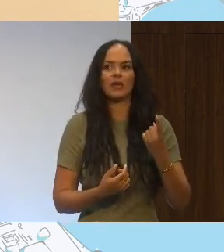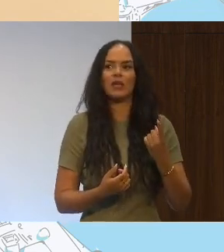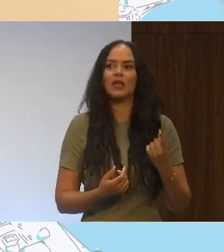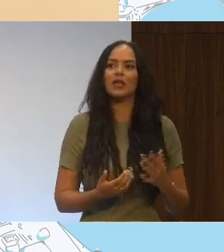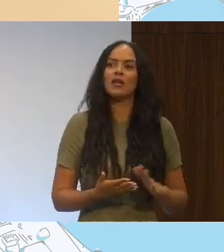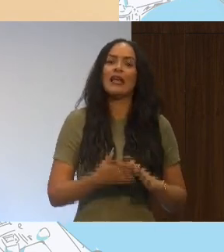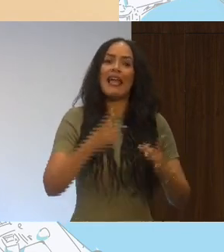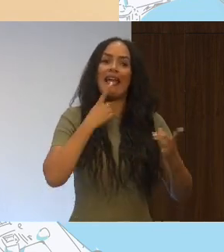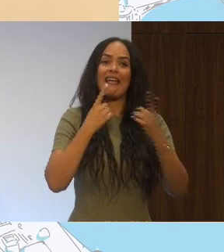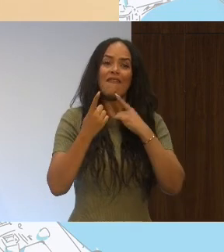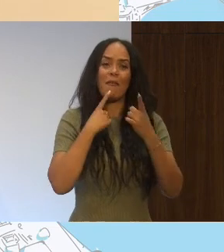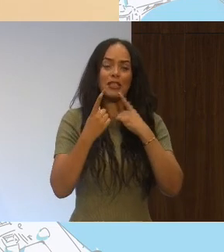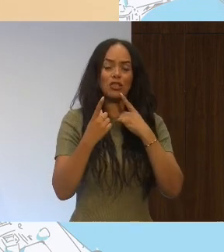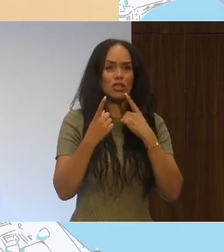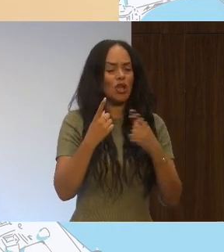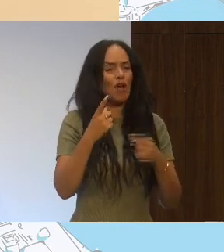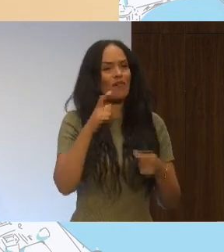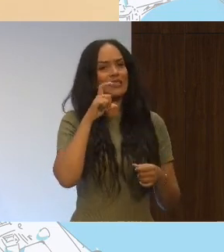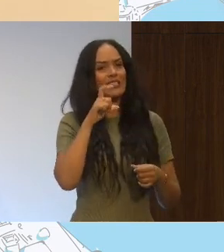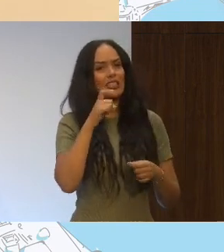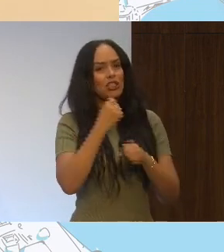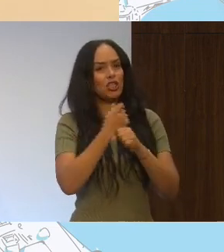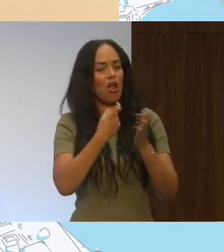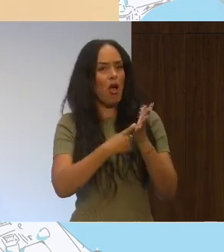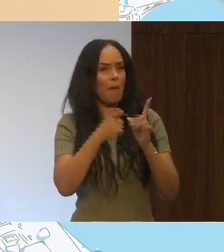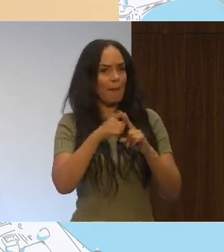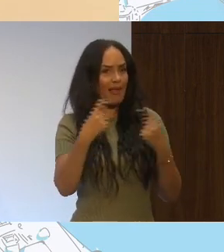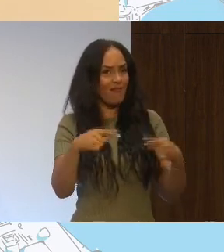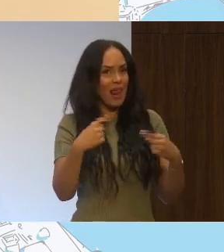when the abortive CGRPs will be available in the UK? There is,